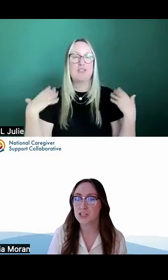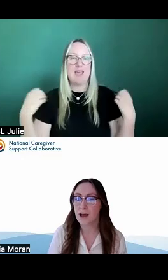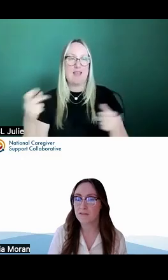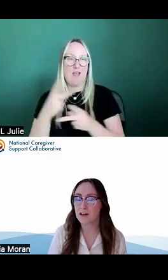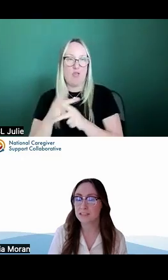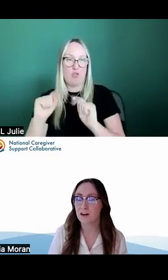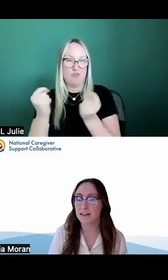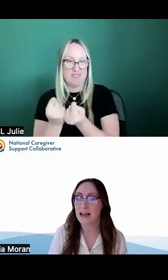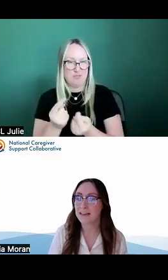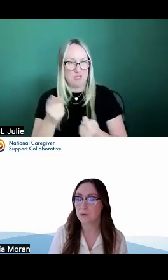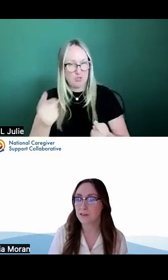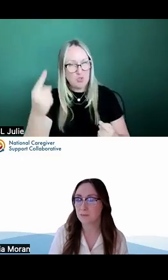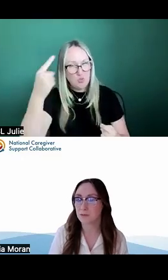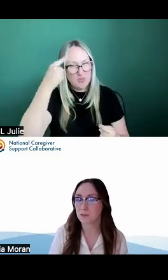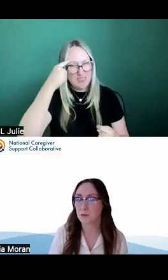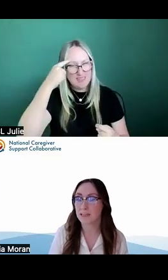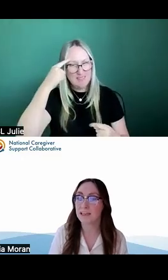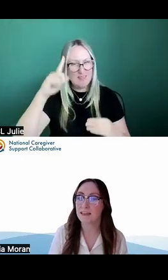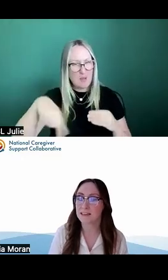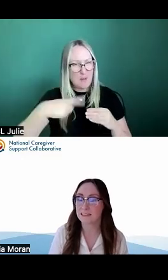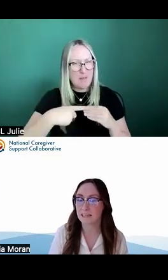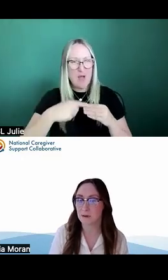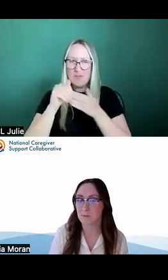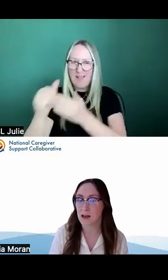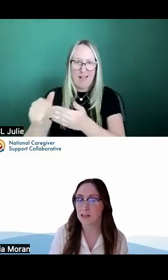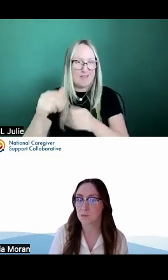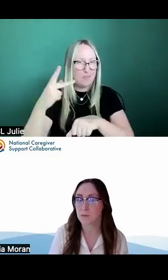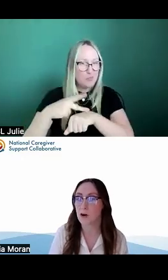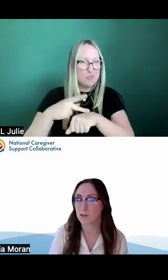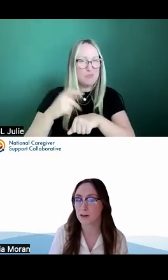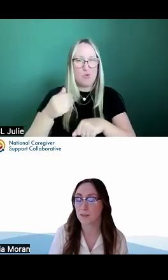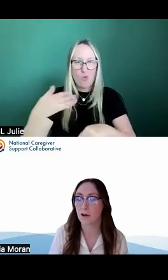do you have thoughts on guiding principles or key things to keep in mind when partnering with